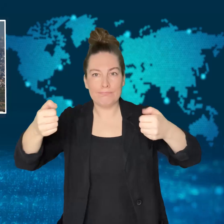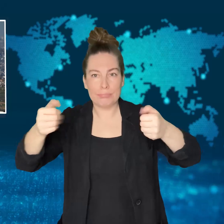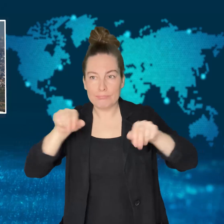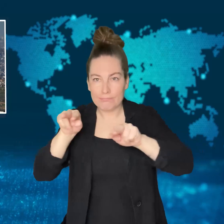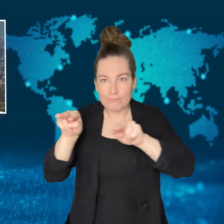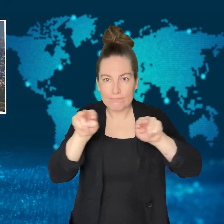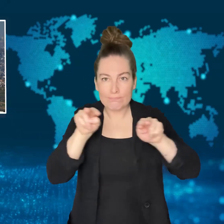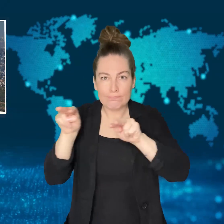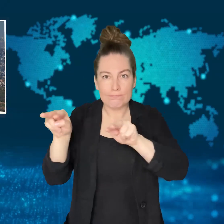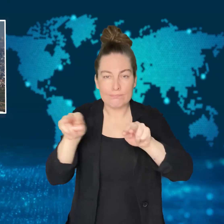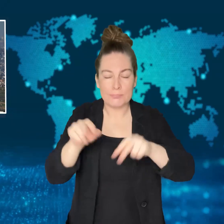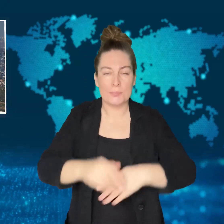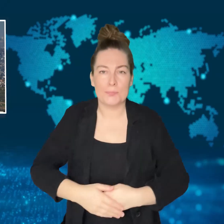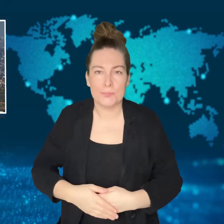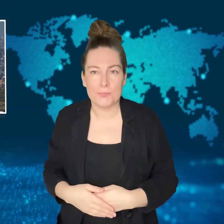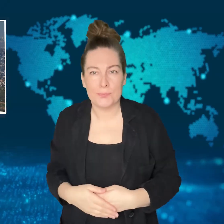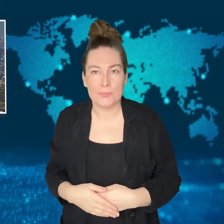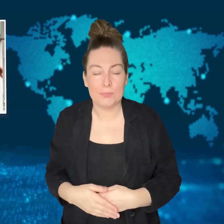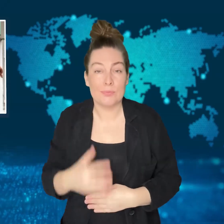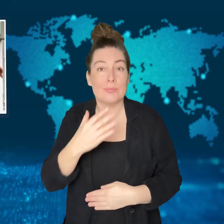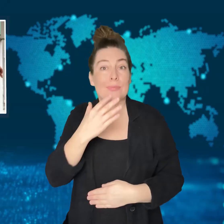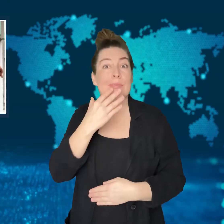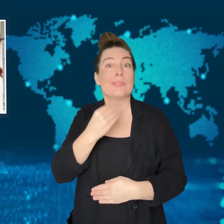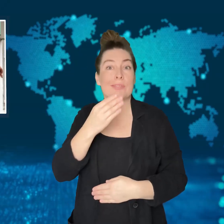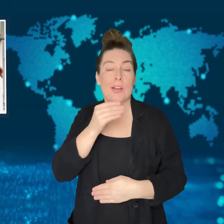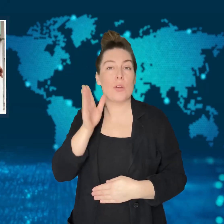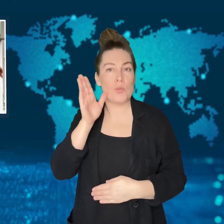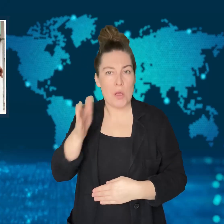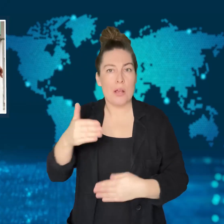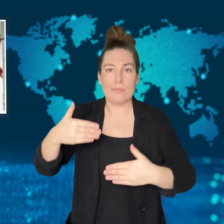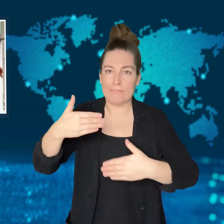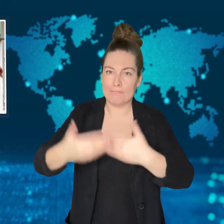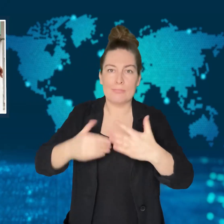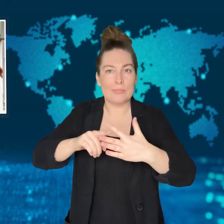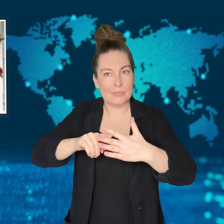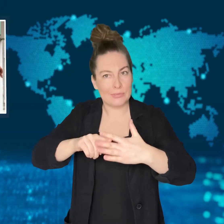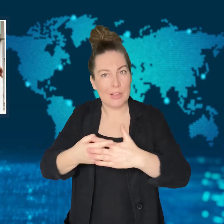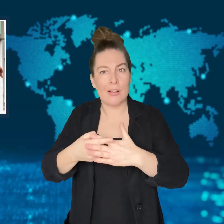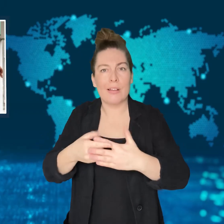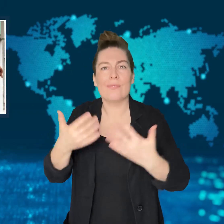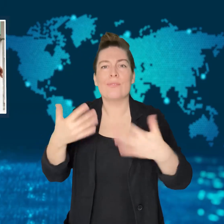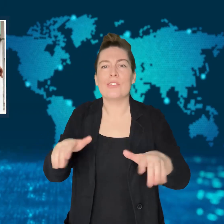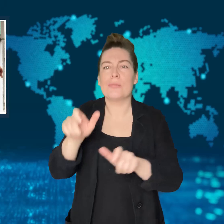Another provision of the deal's first phase is for